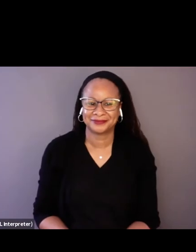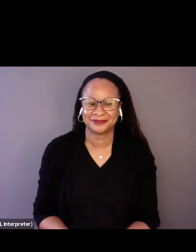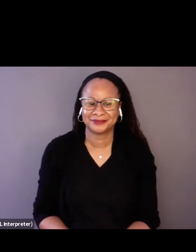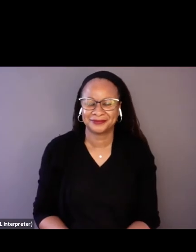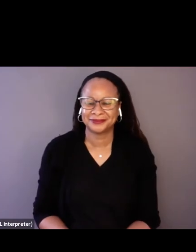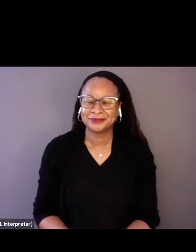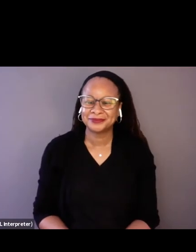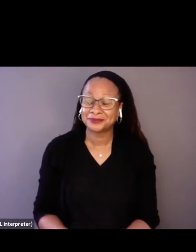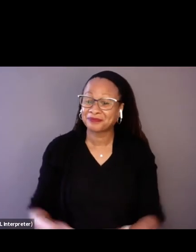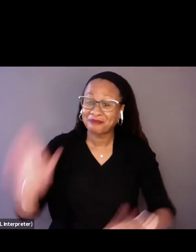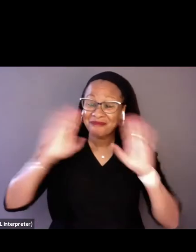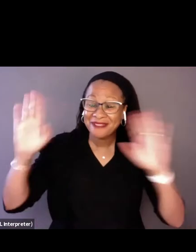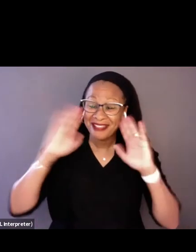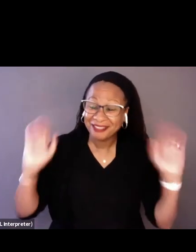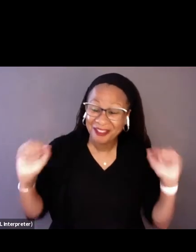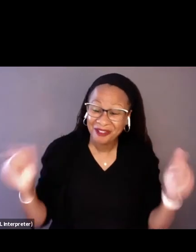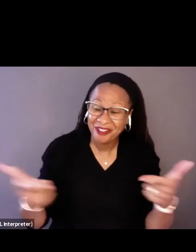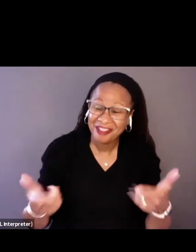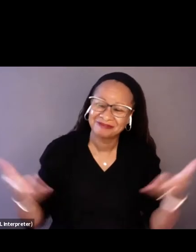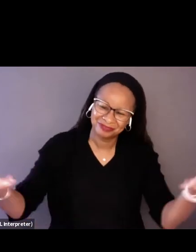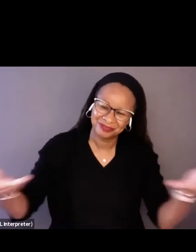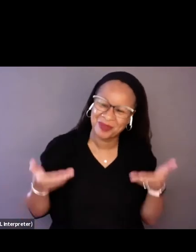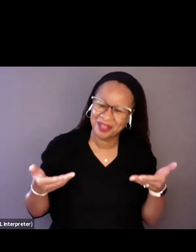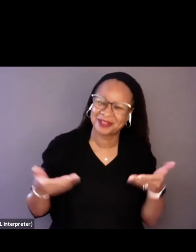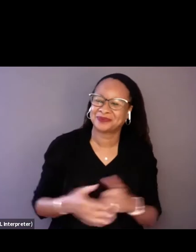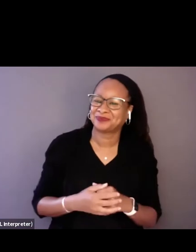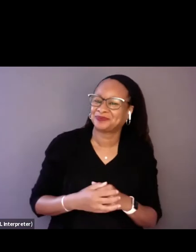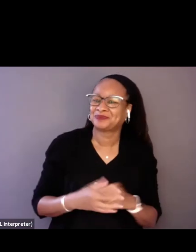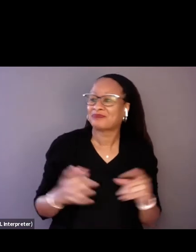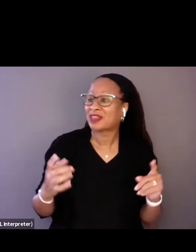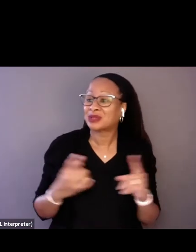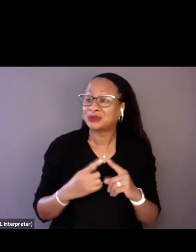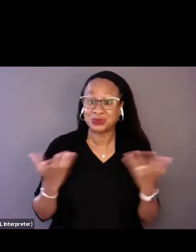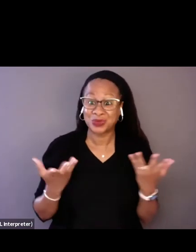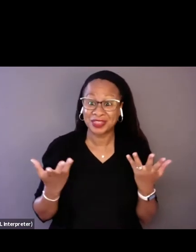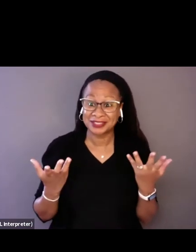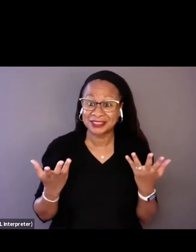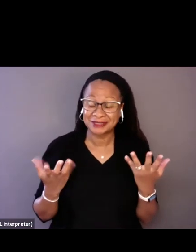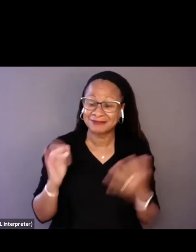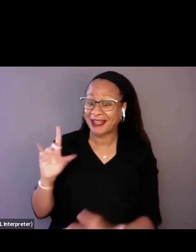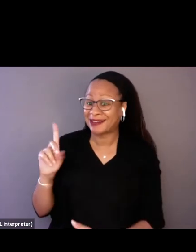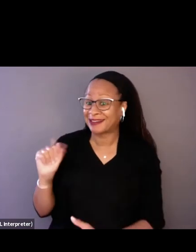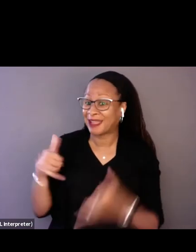Hello everyone. Welcome to this IDA award spotlight screening